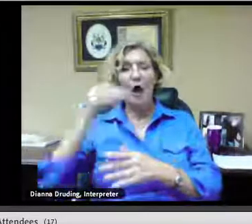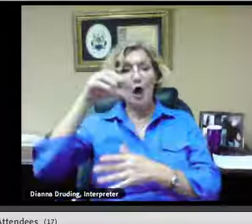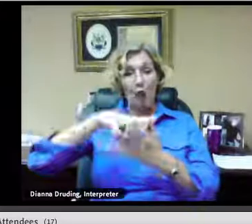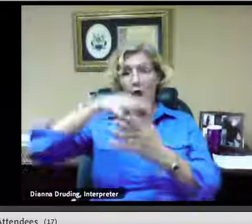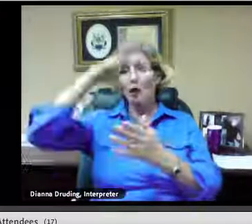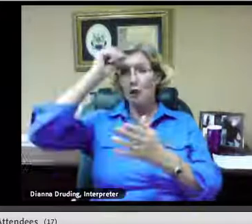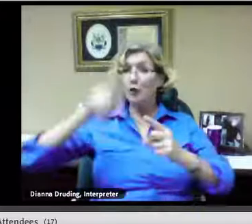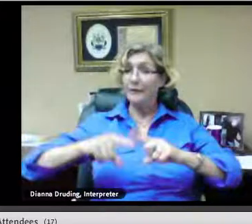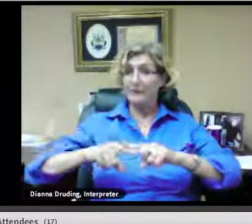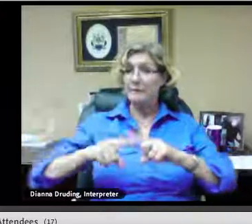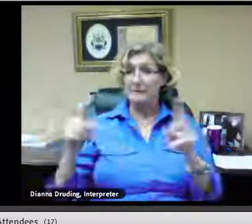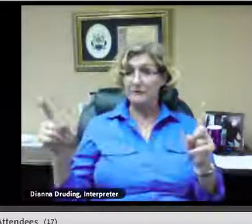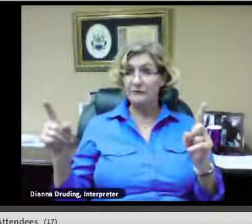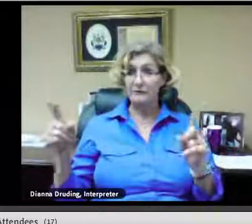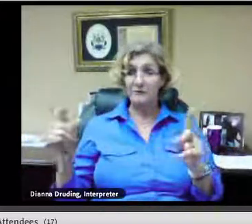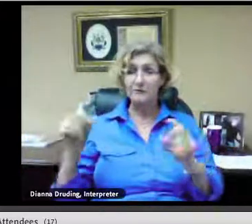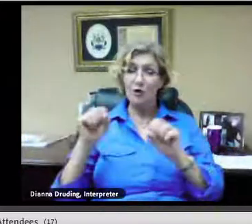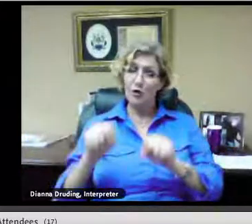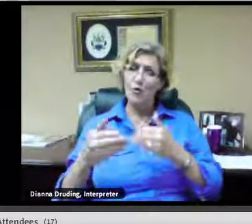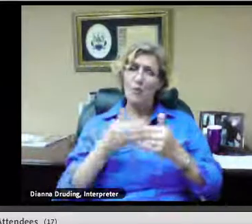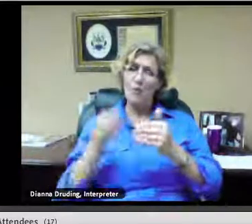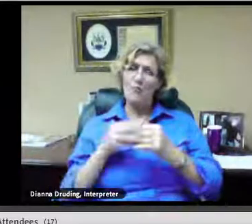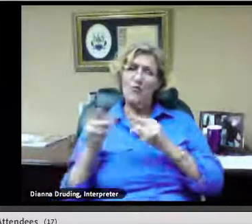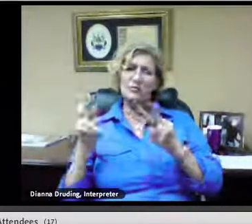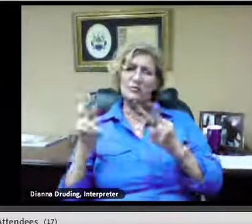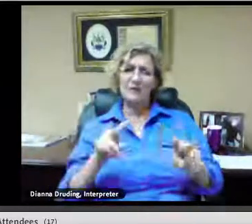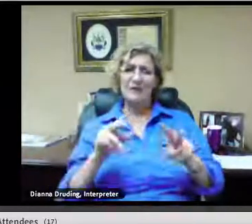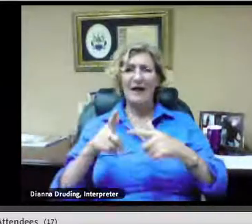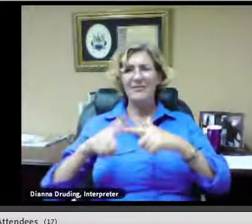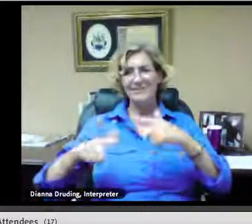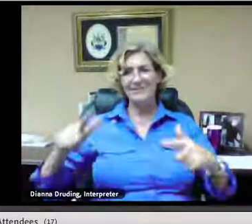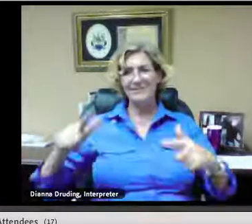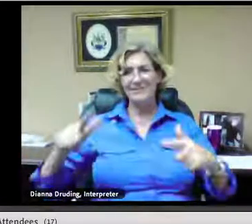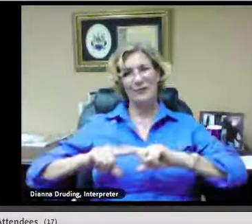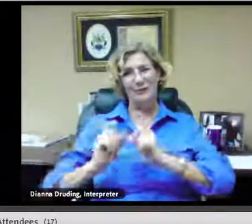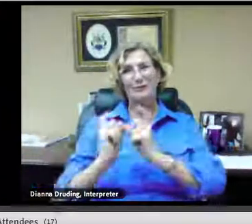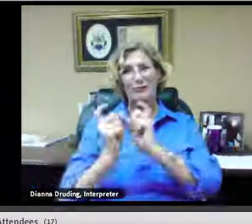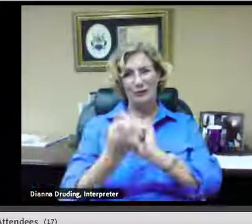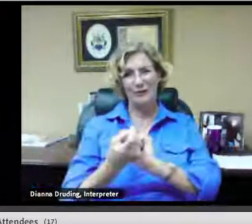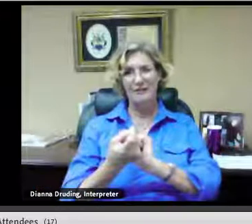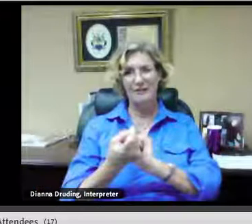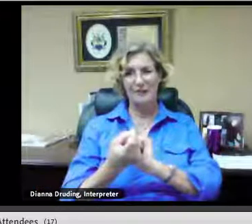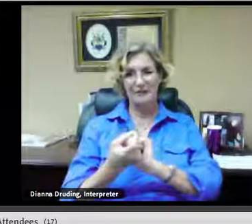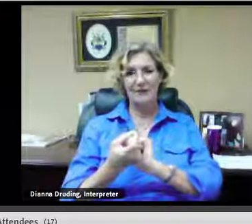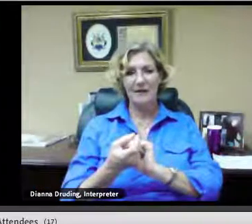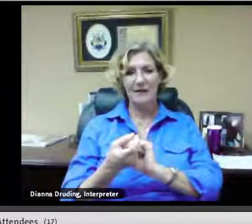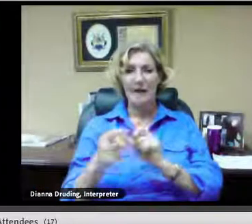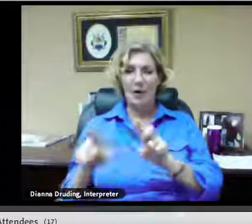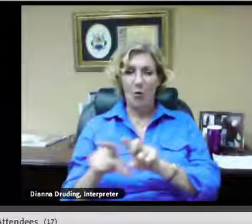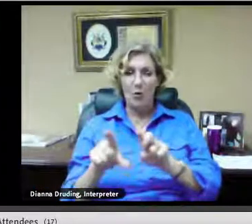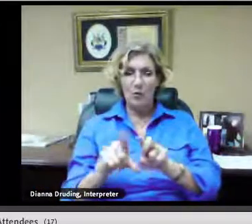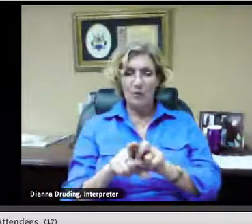And again, they have this toolkit series, 15, you know, tip sheets to help librarians